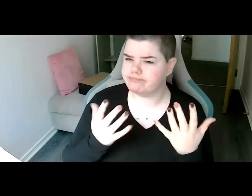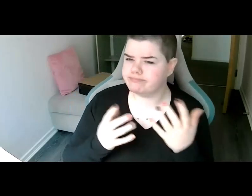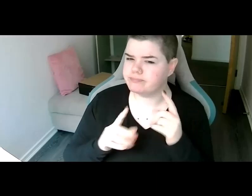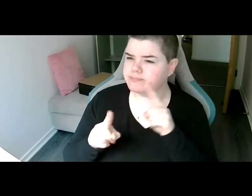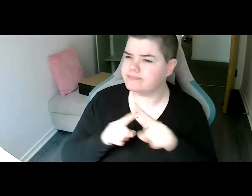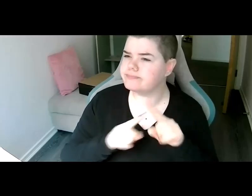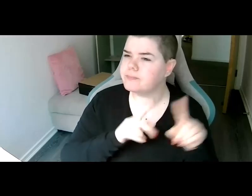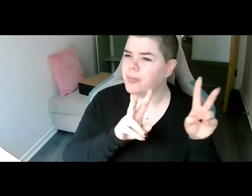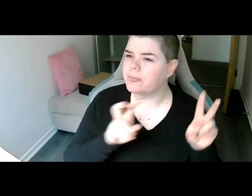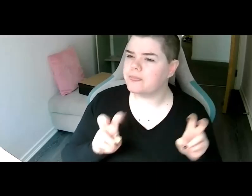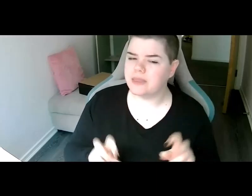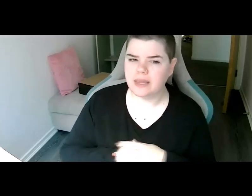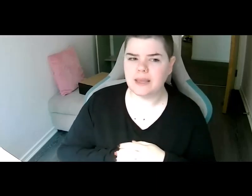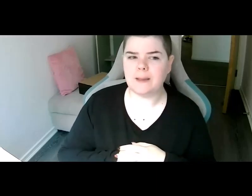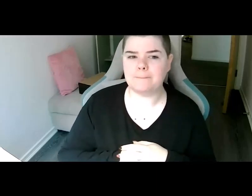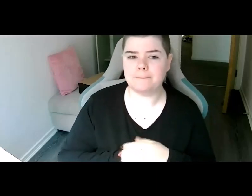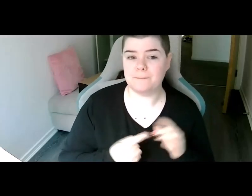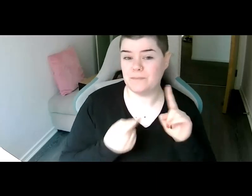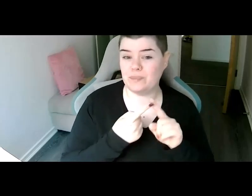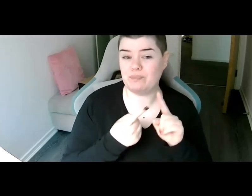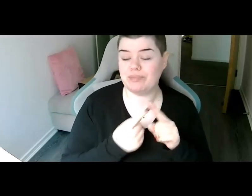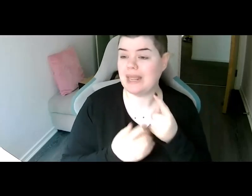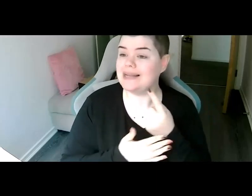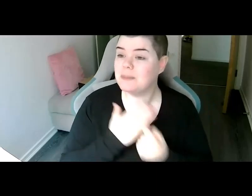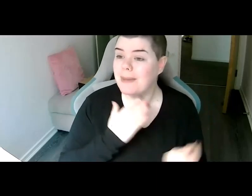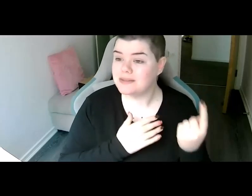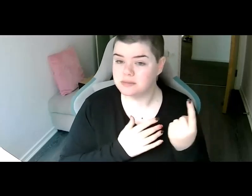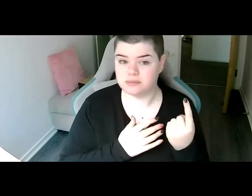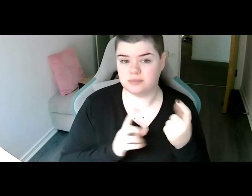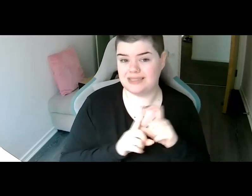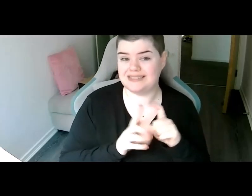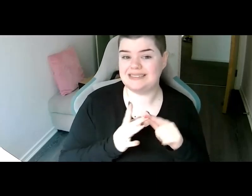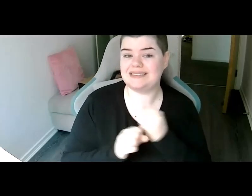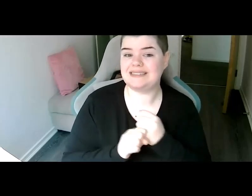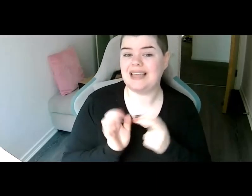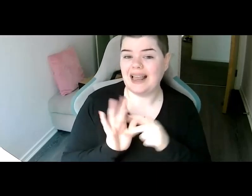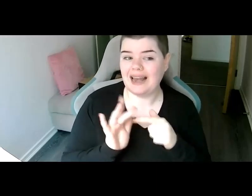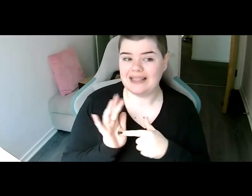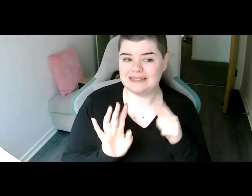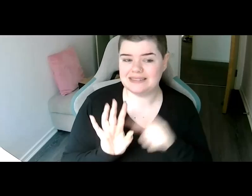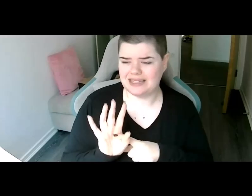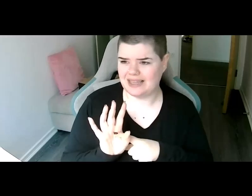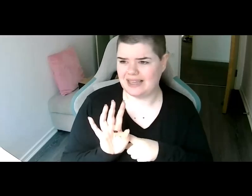There's lots of themes that have come up again and again. One of them talks about independence and dignity.